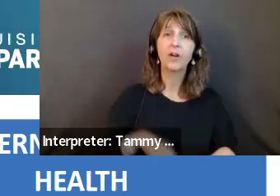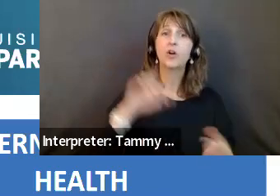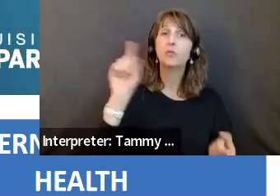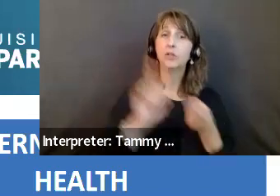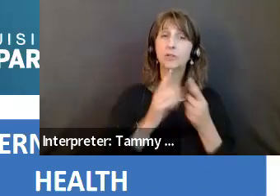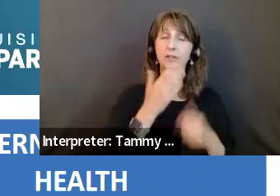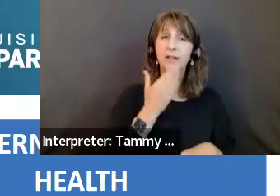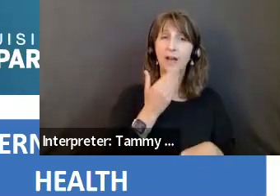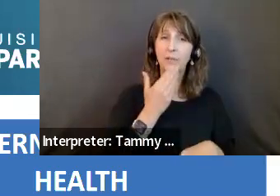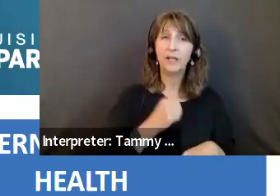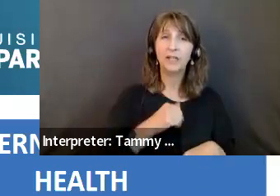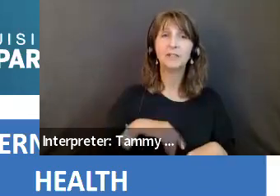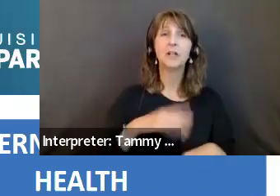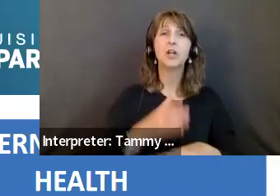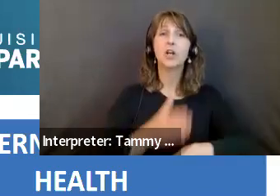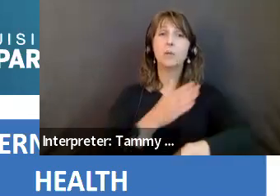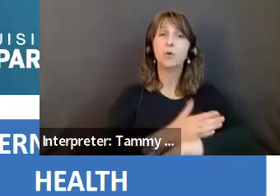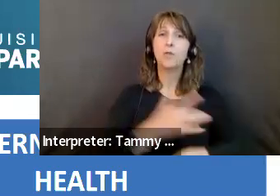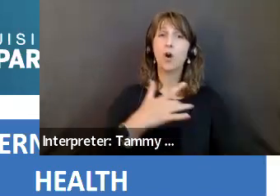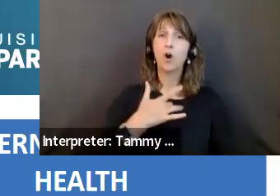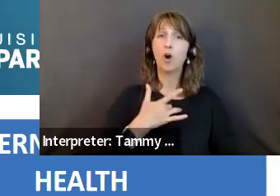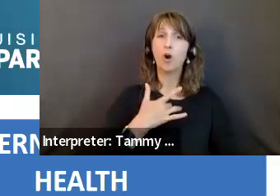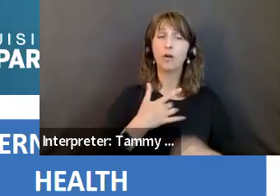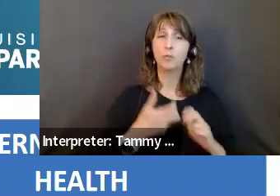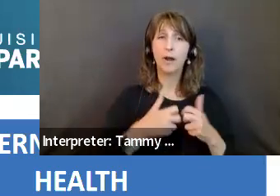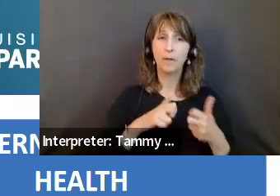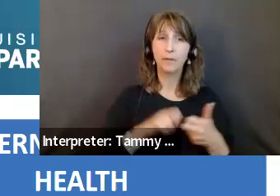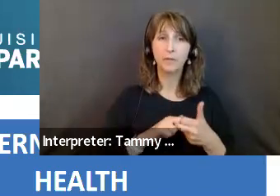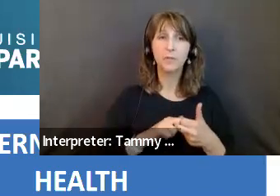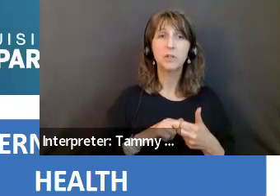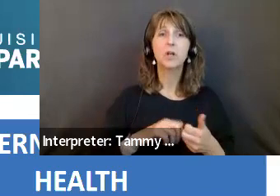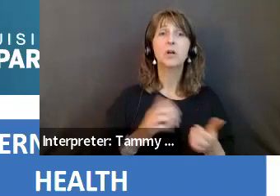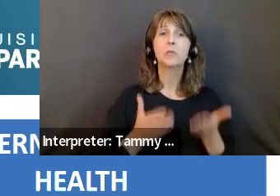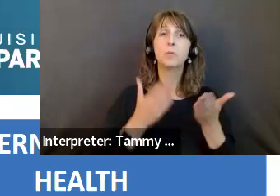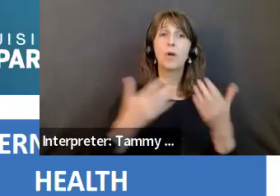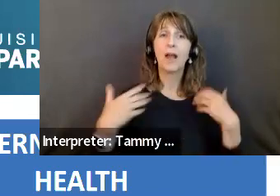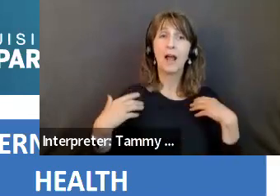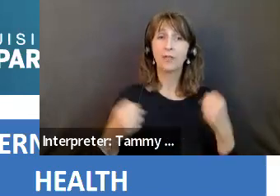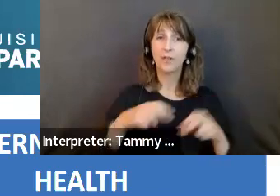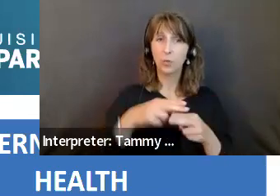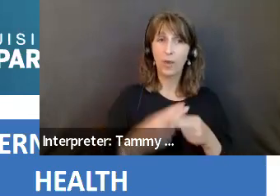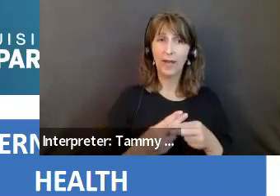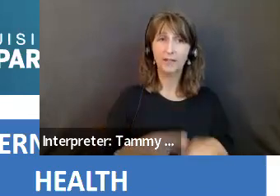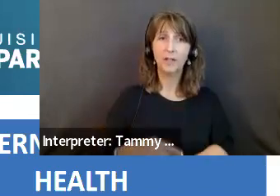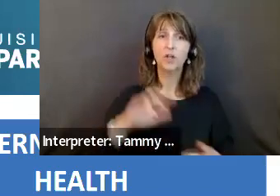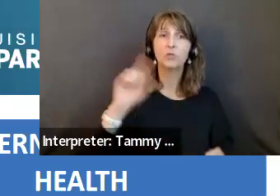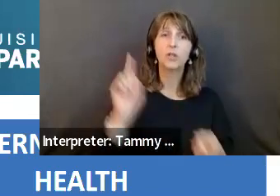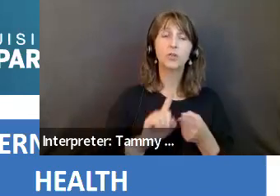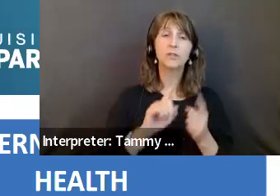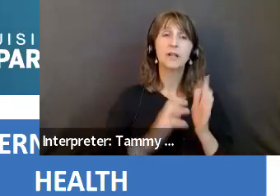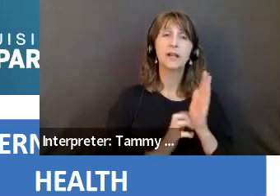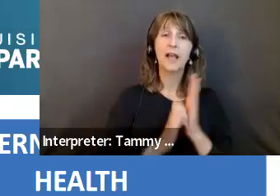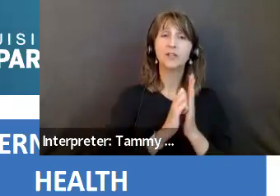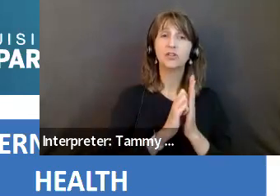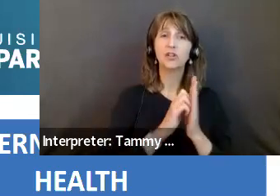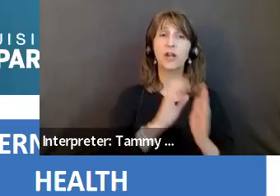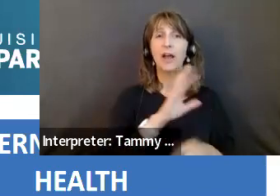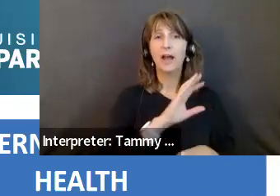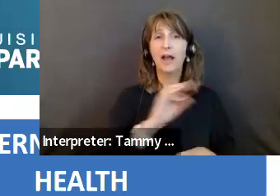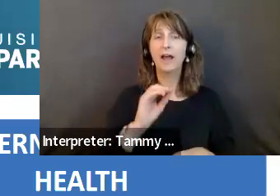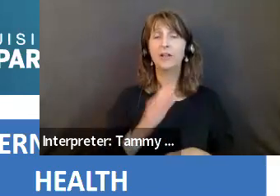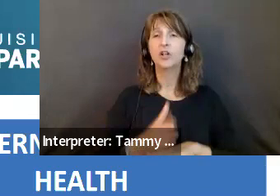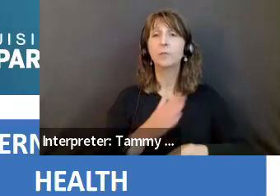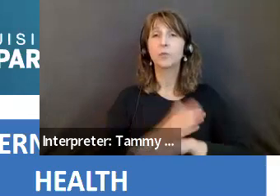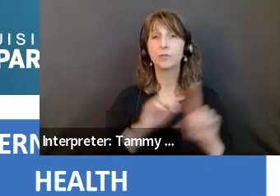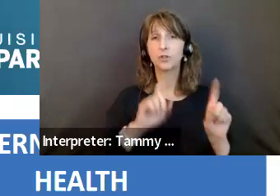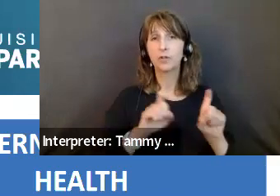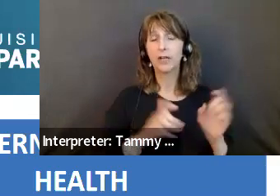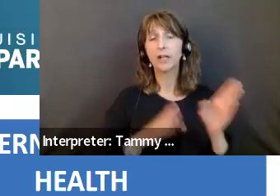Promoting healthy weight and reducing cancer rates and improving screening. For community safety. We're looking towards promoting healthy and safe environments.